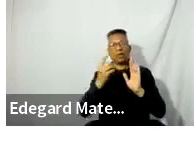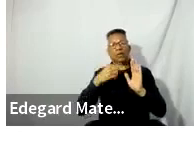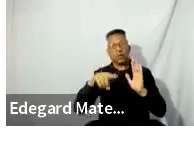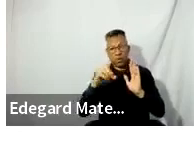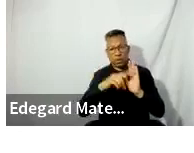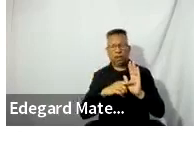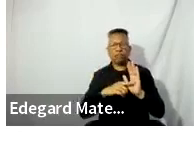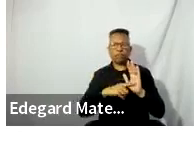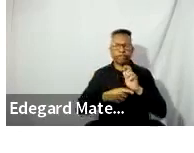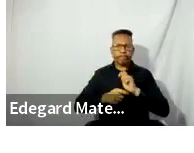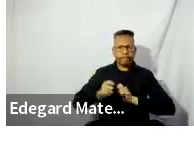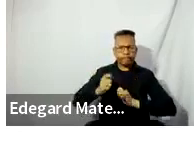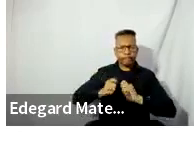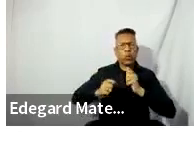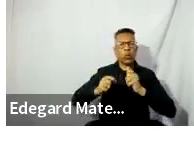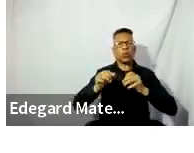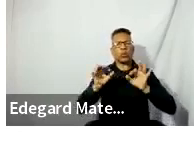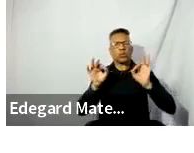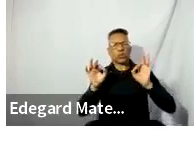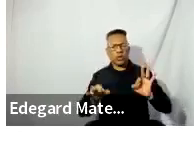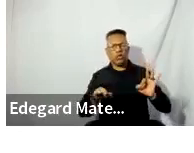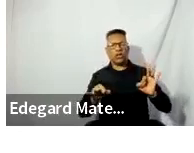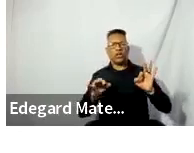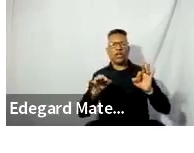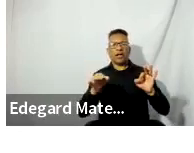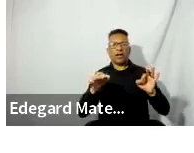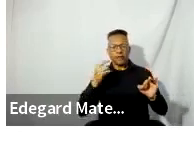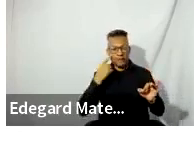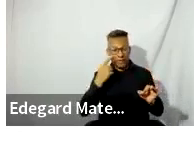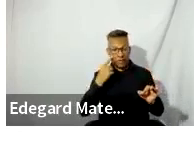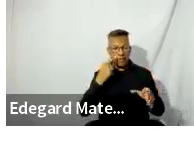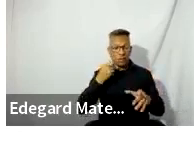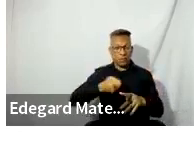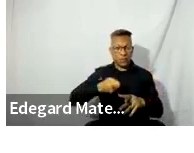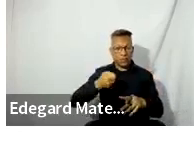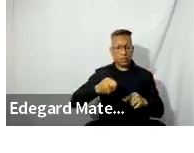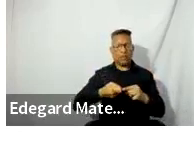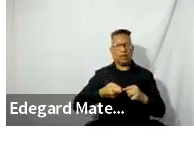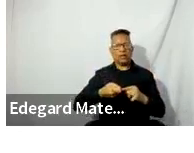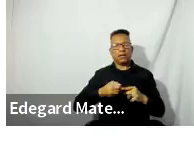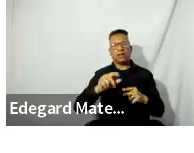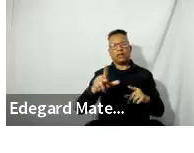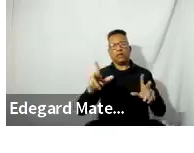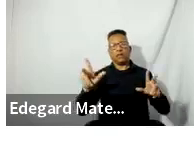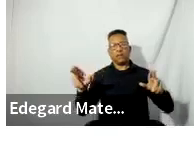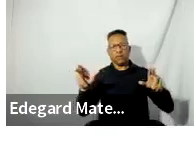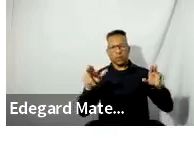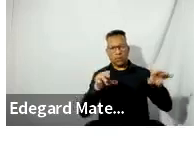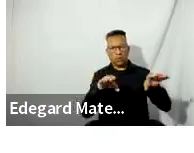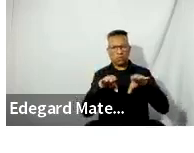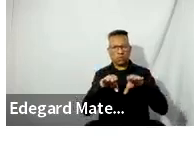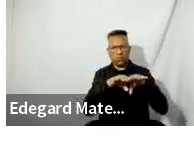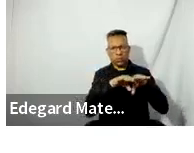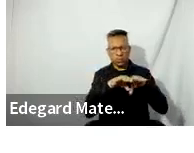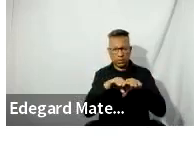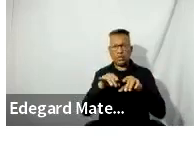of of behavioral control behavioral control and regulation Similarly. Similarly, even , the